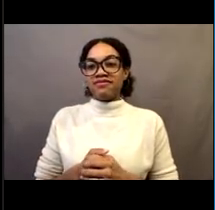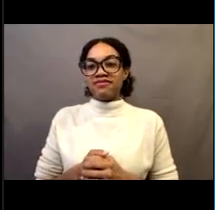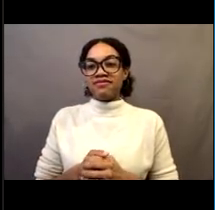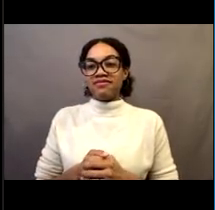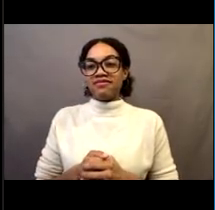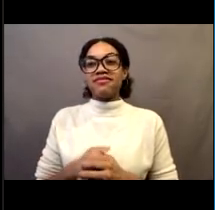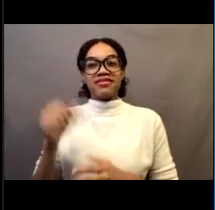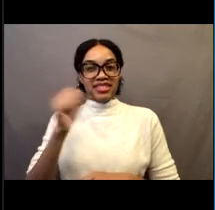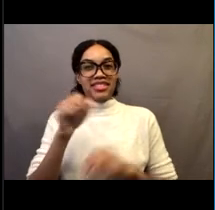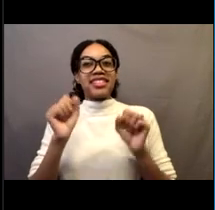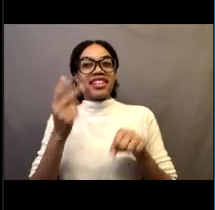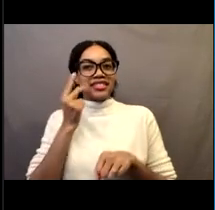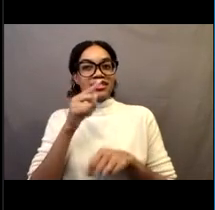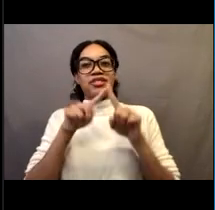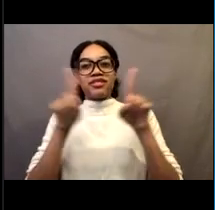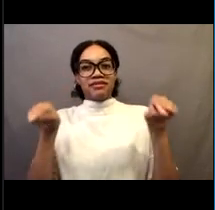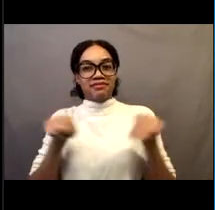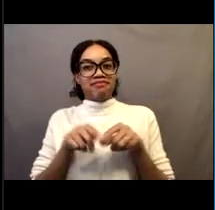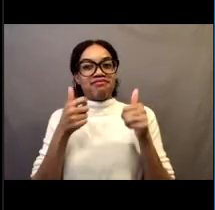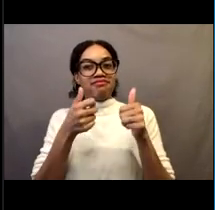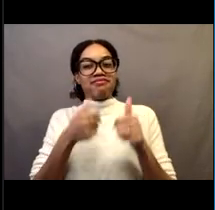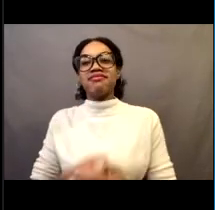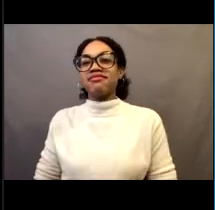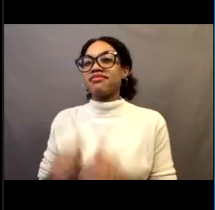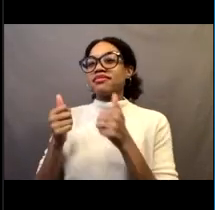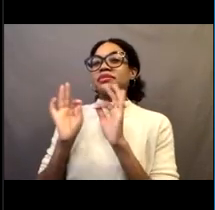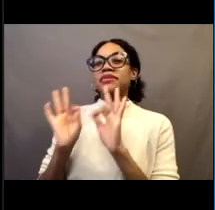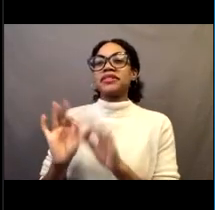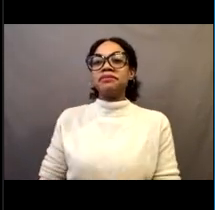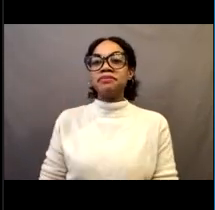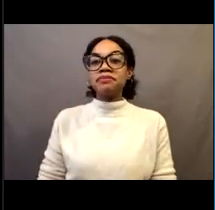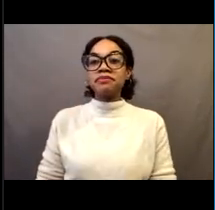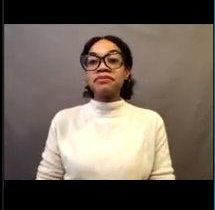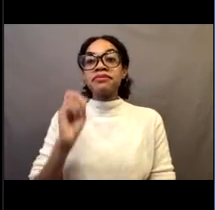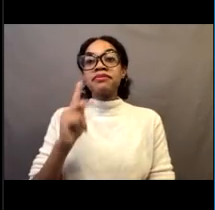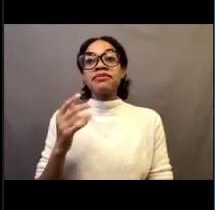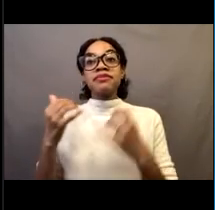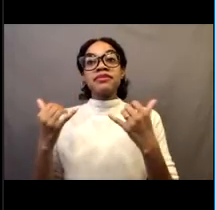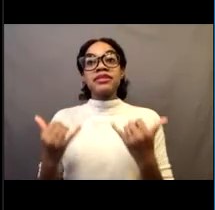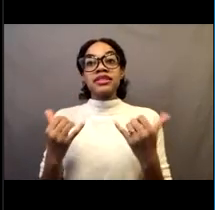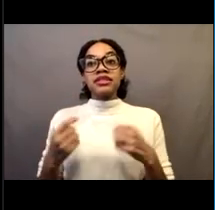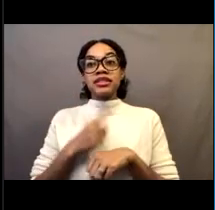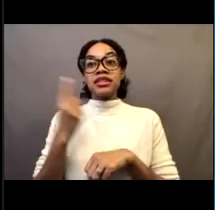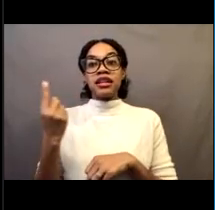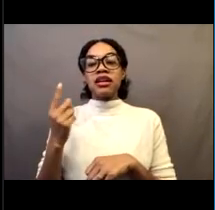Yes we can, we see it nice and clear. Perfect. So today we're going to talk about designing